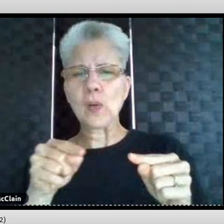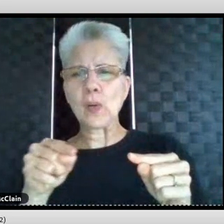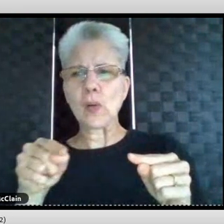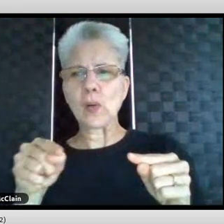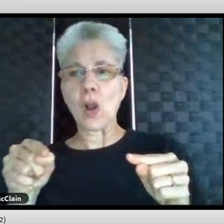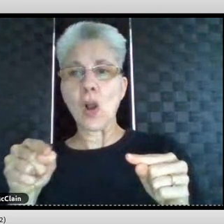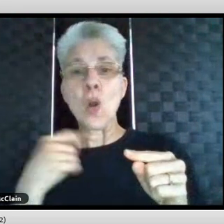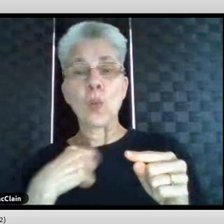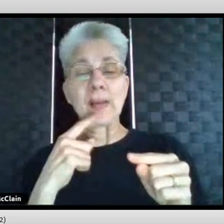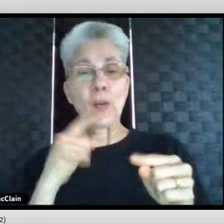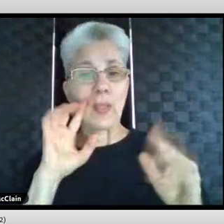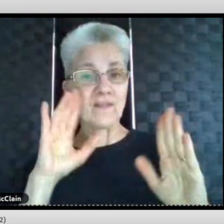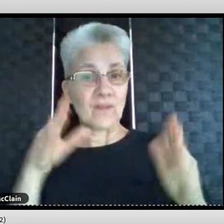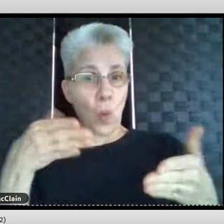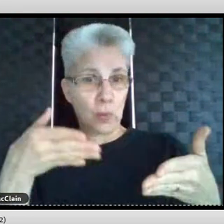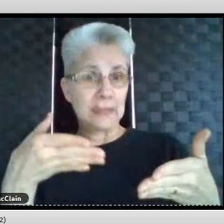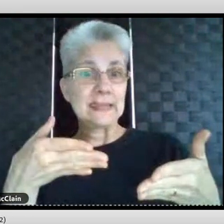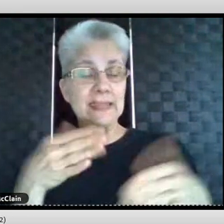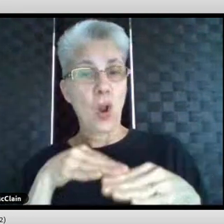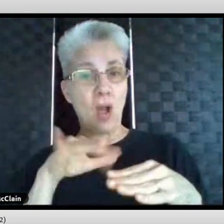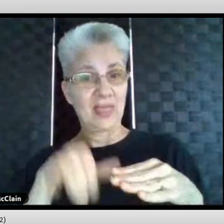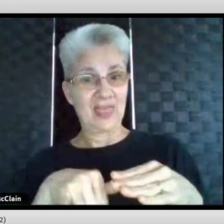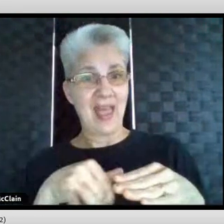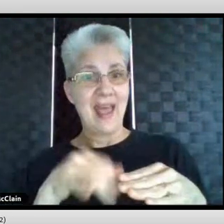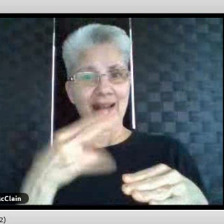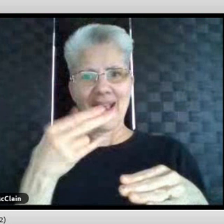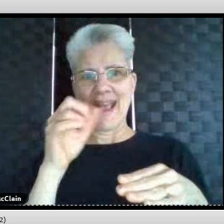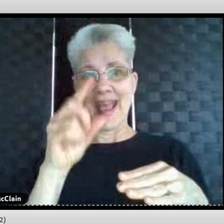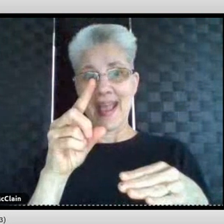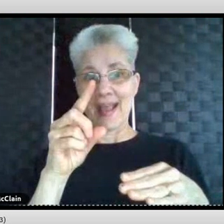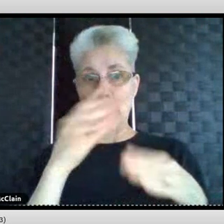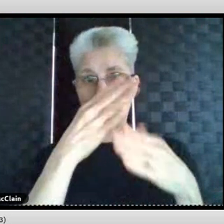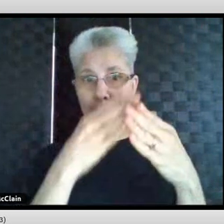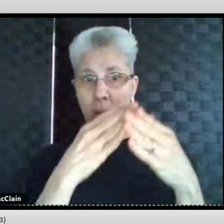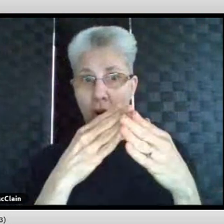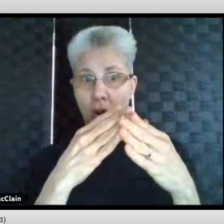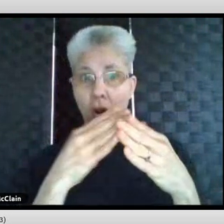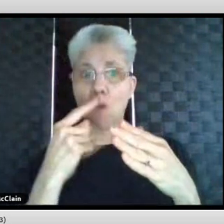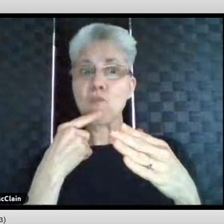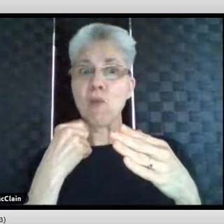really focused on that head, just like you see on the screen,